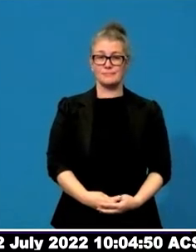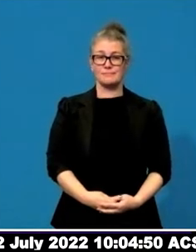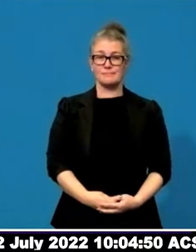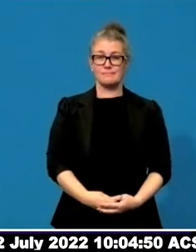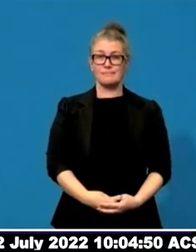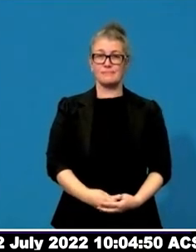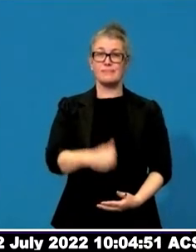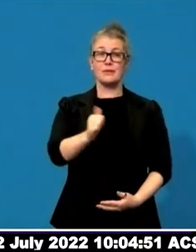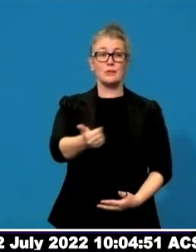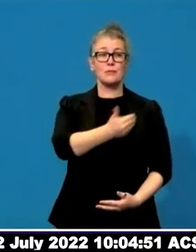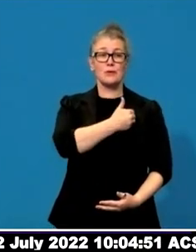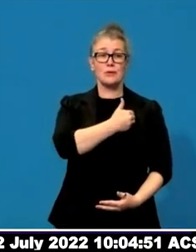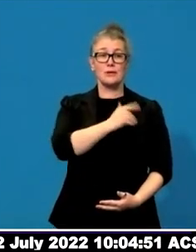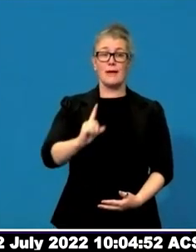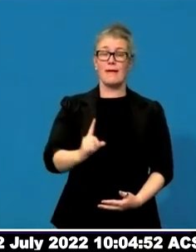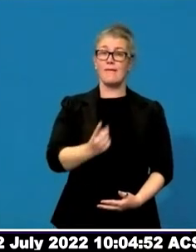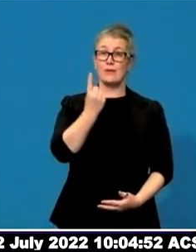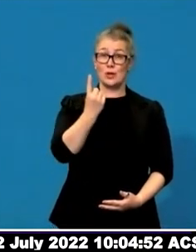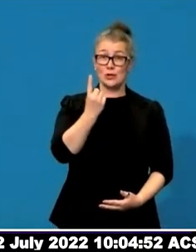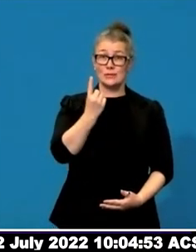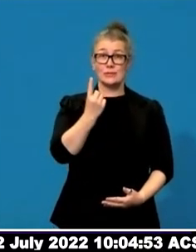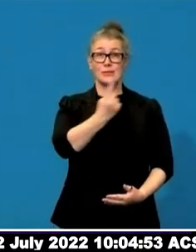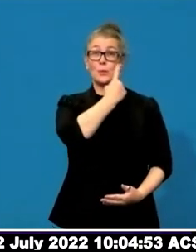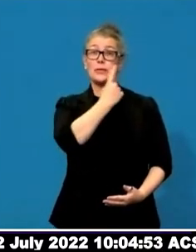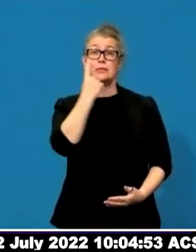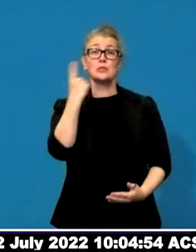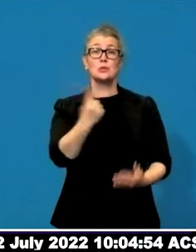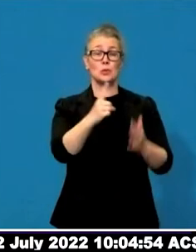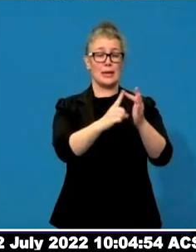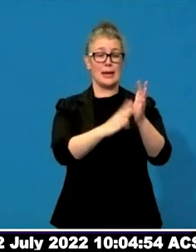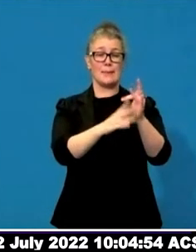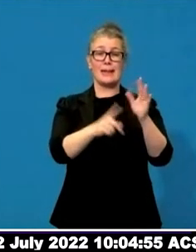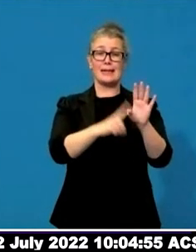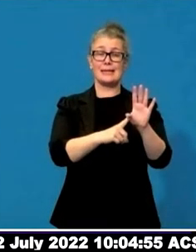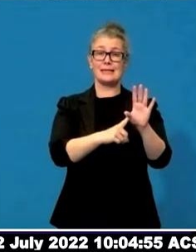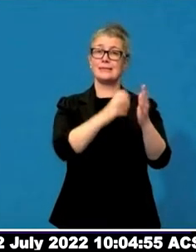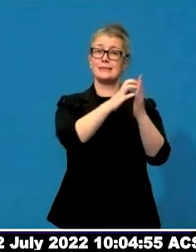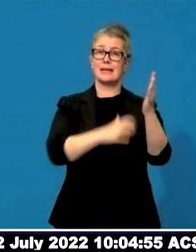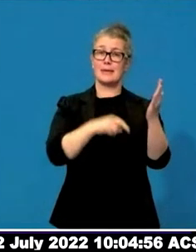Our first witness today is Emily. Emily has provided a statement for this public hearing,